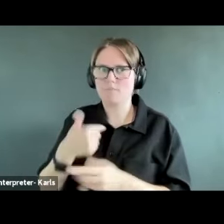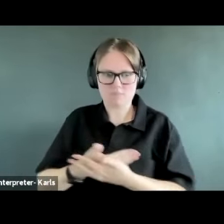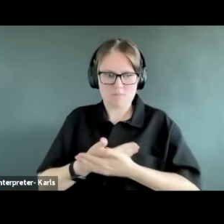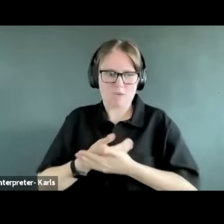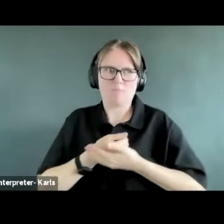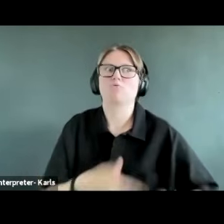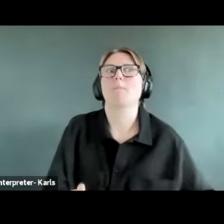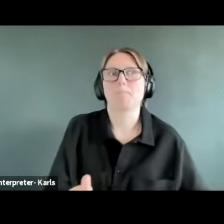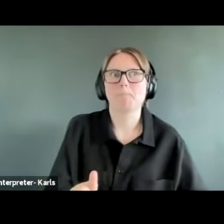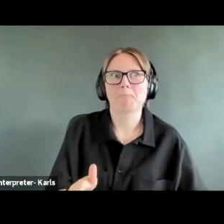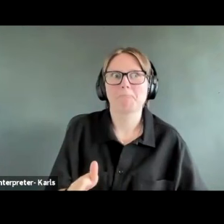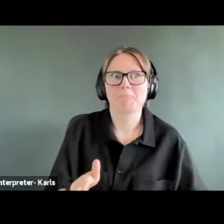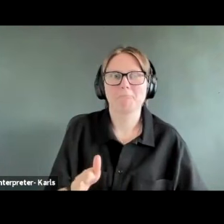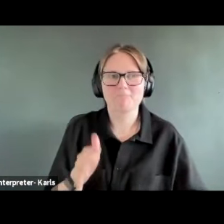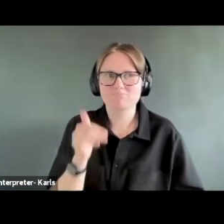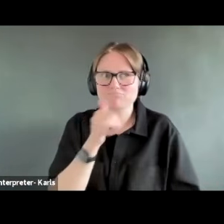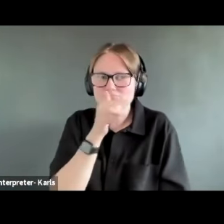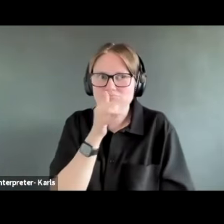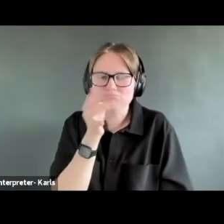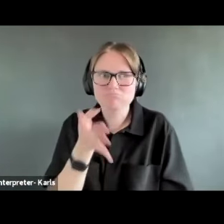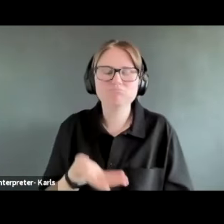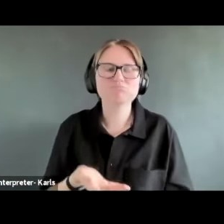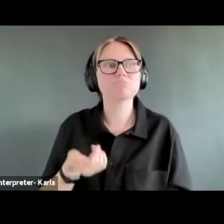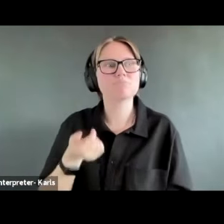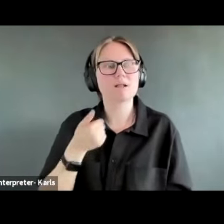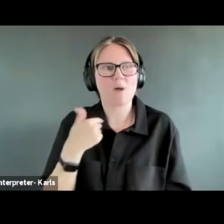And so I had great lactation consultants. I was